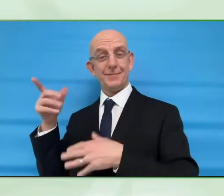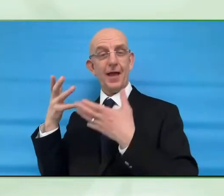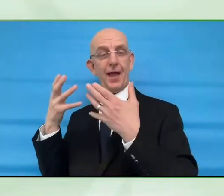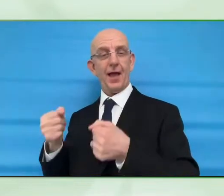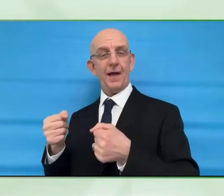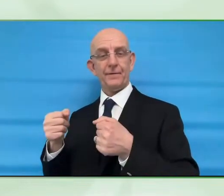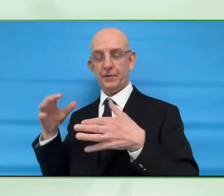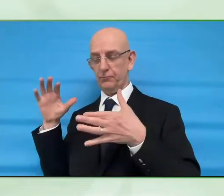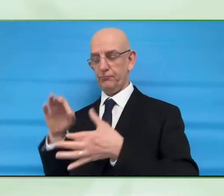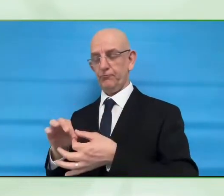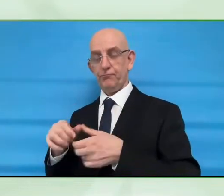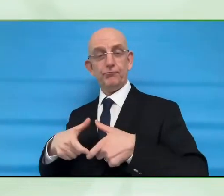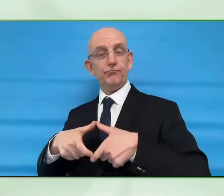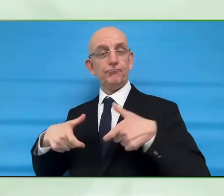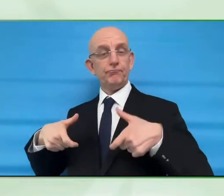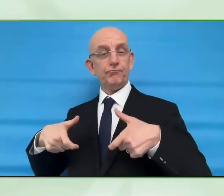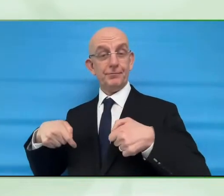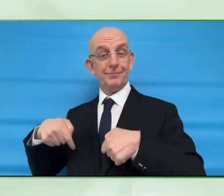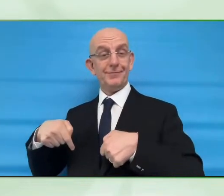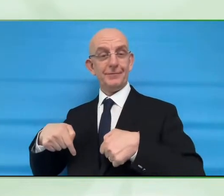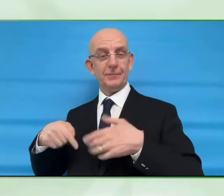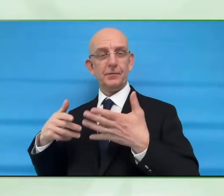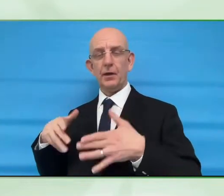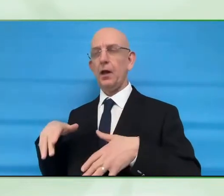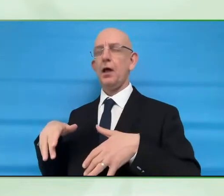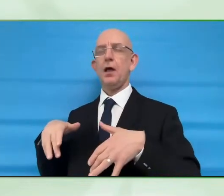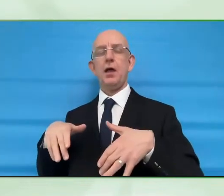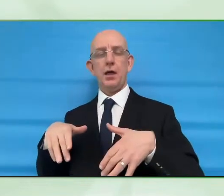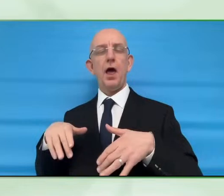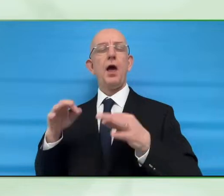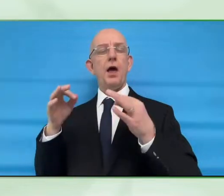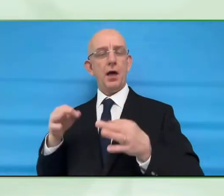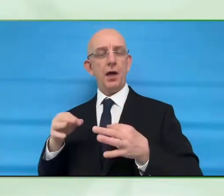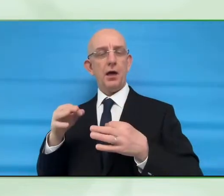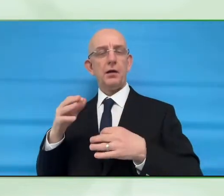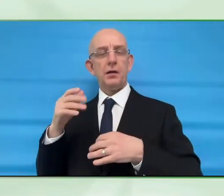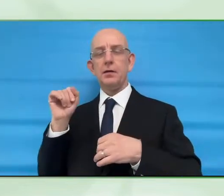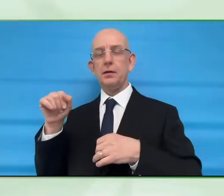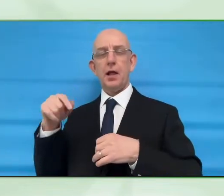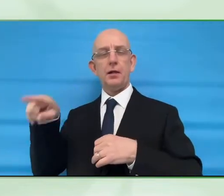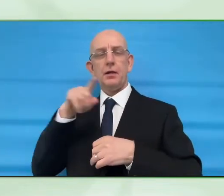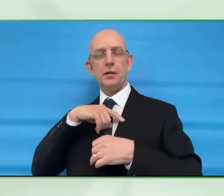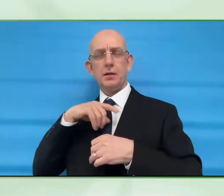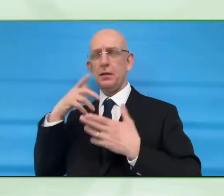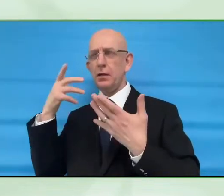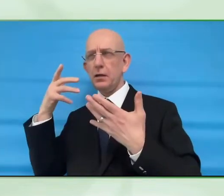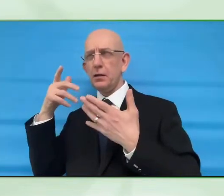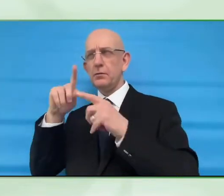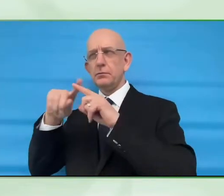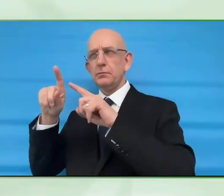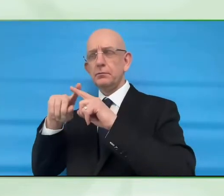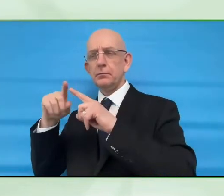and ordinances that is the hope. We understand the project, I in the sky, what other projects the?